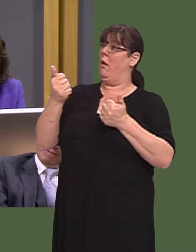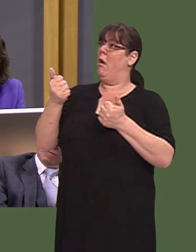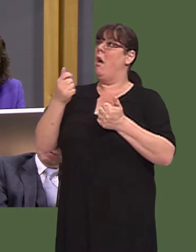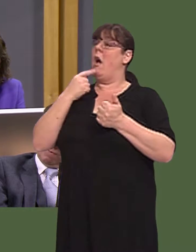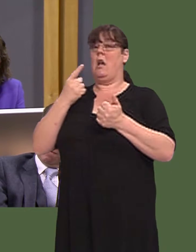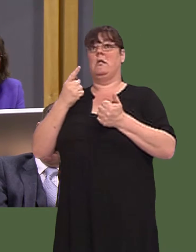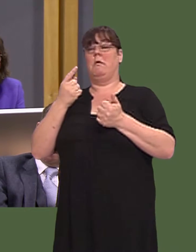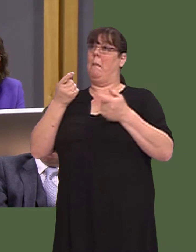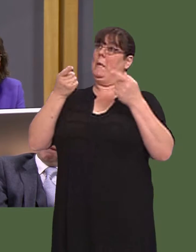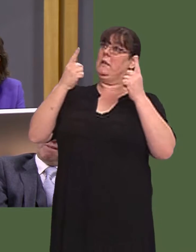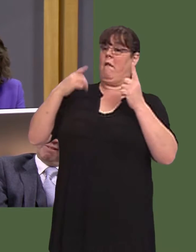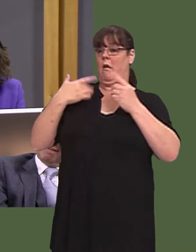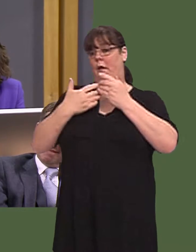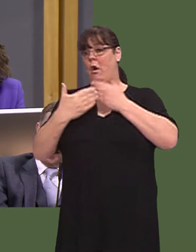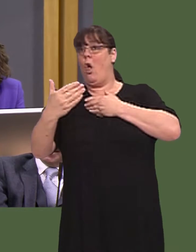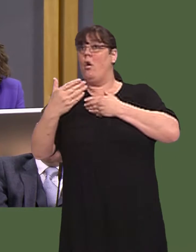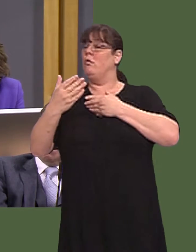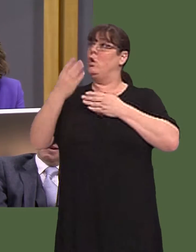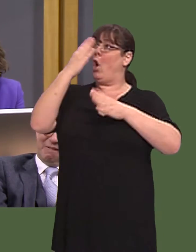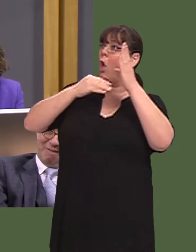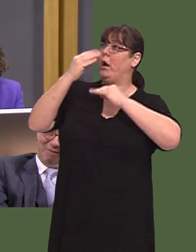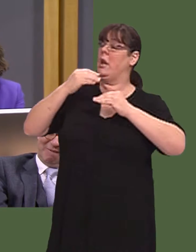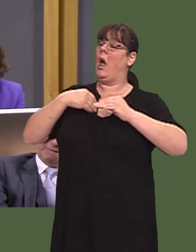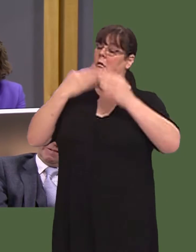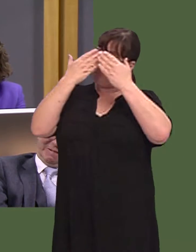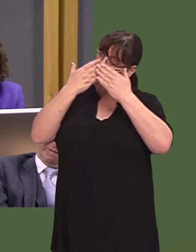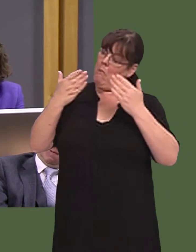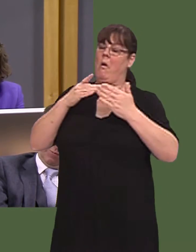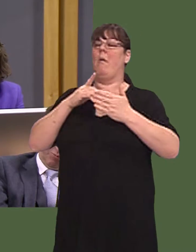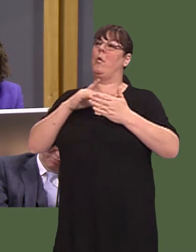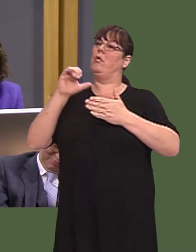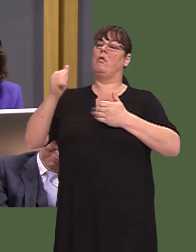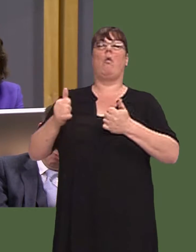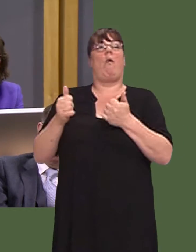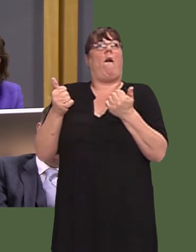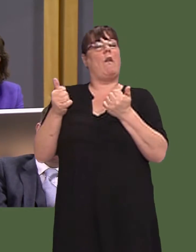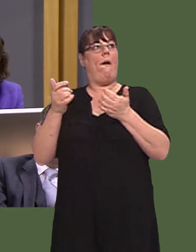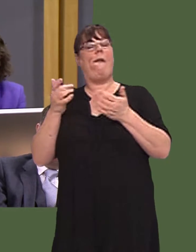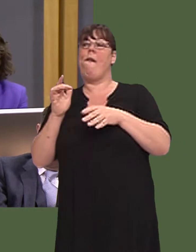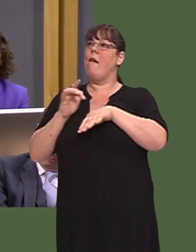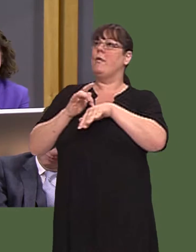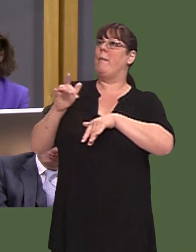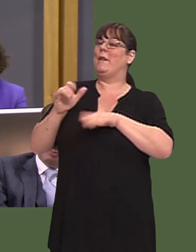lifelong learning, who brings his legendary diplomatic and leadership skills to the achievement